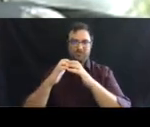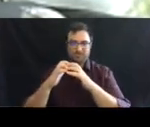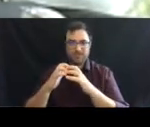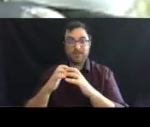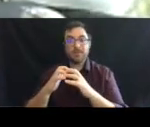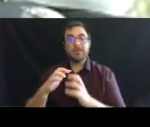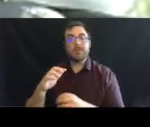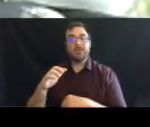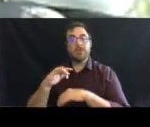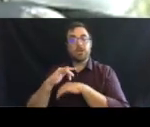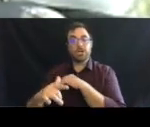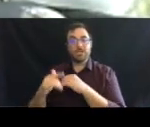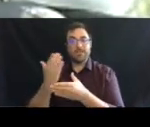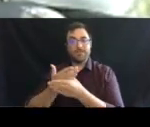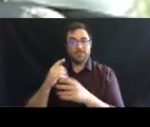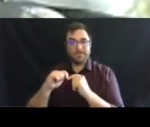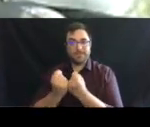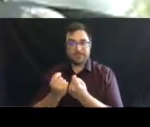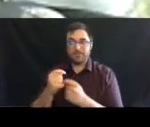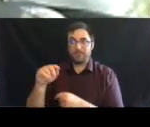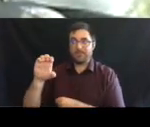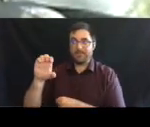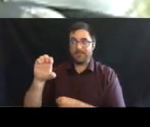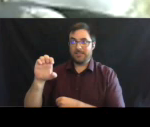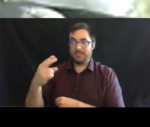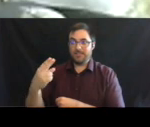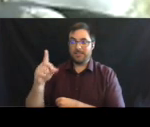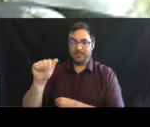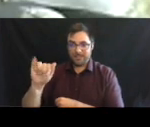it is not just the EDHI funding that is contributing to that, but our more